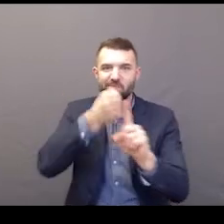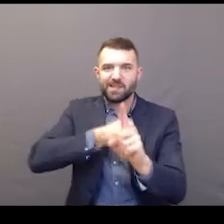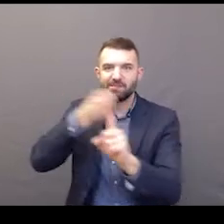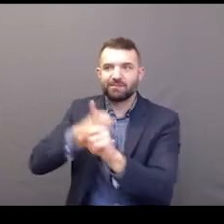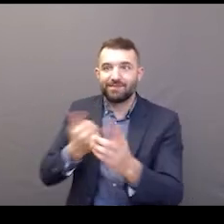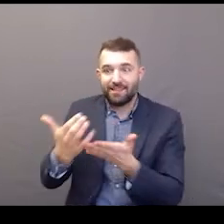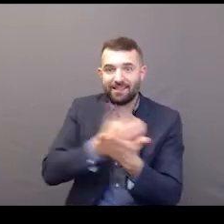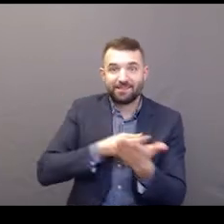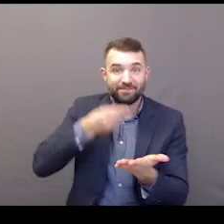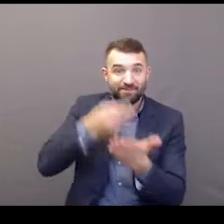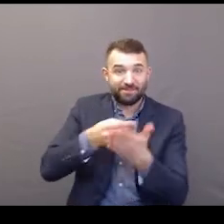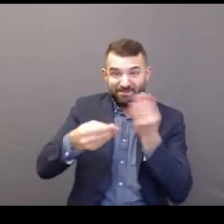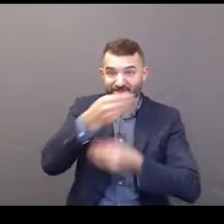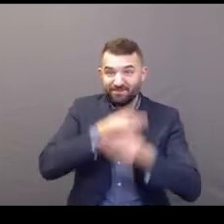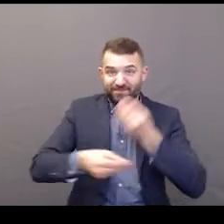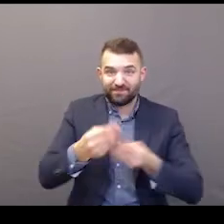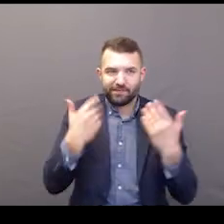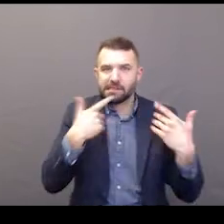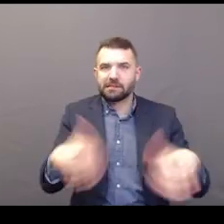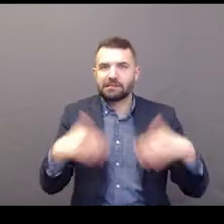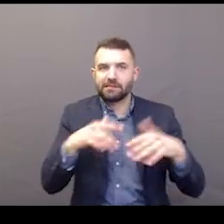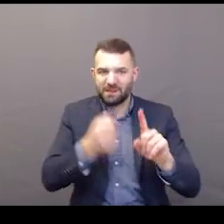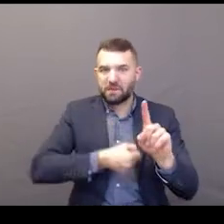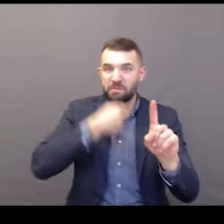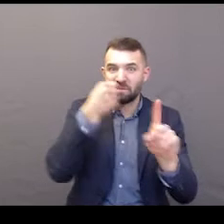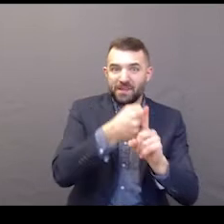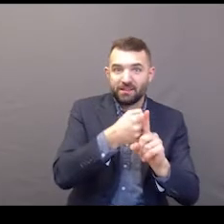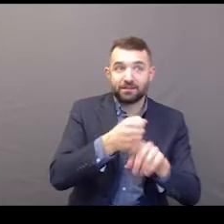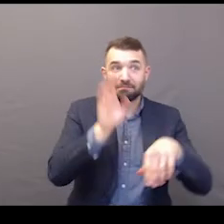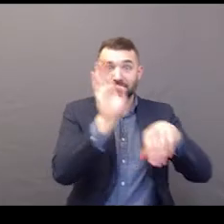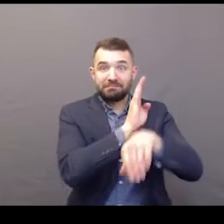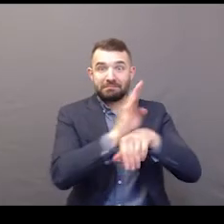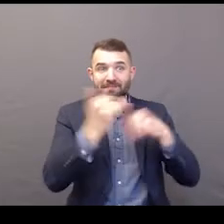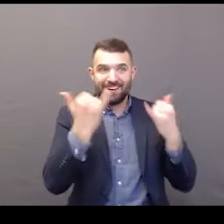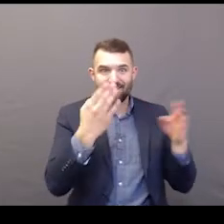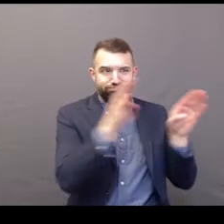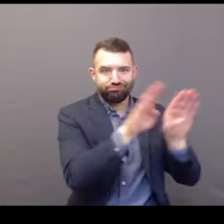to expand our regional transit system. As businesses remain closed and people stay home,